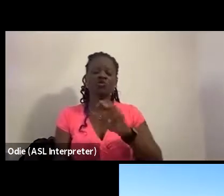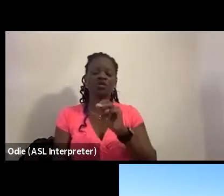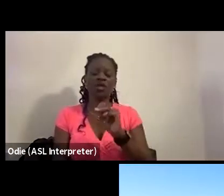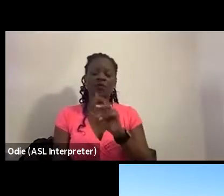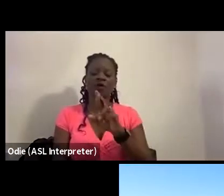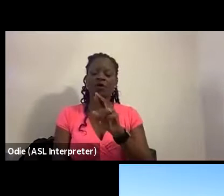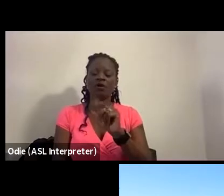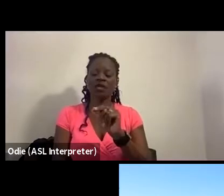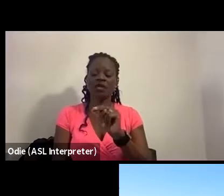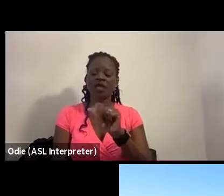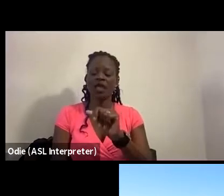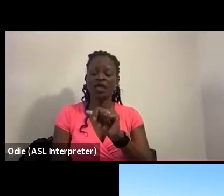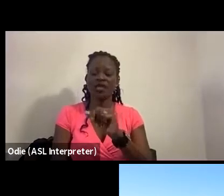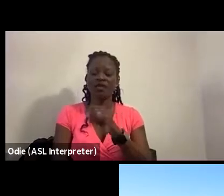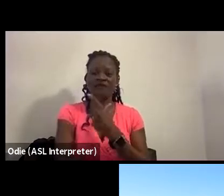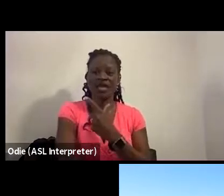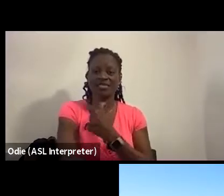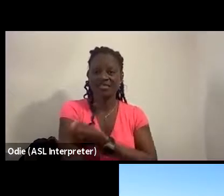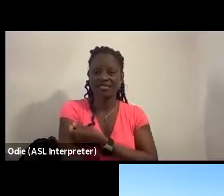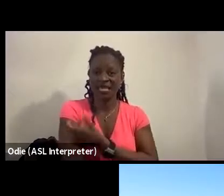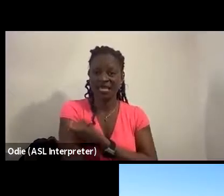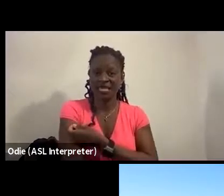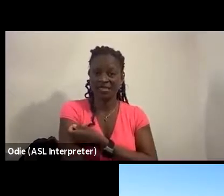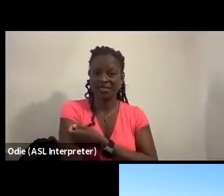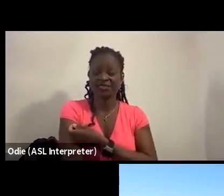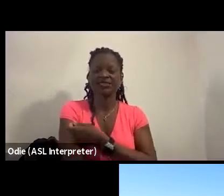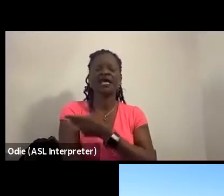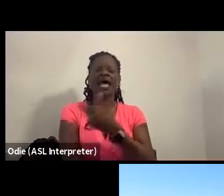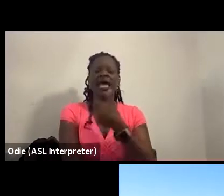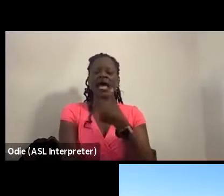they actually have what I sometimes will tell patients is like an instruction